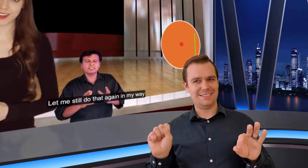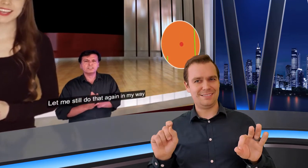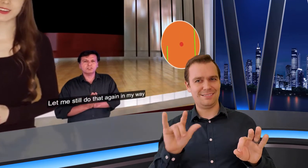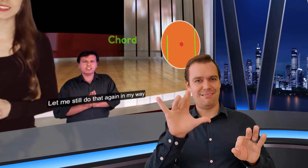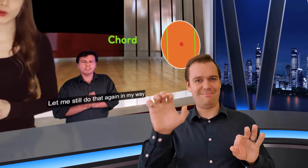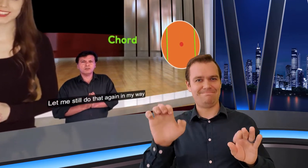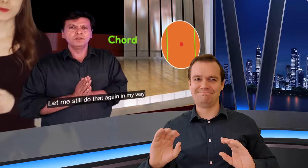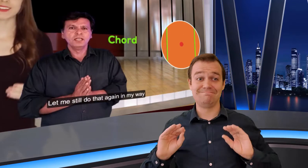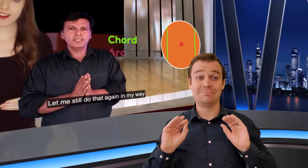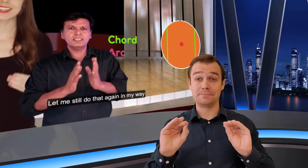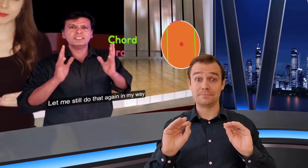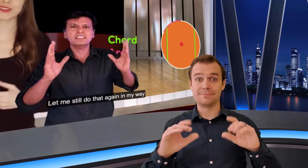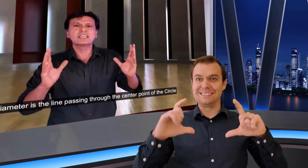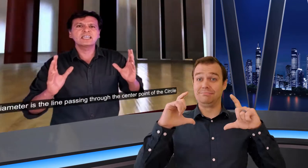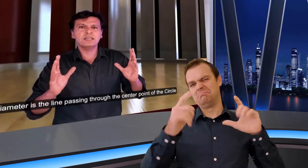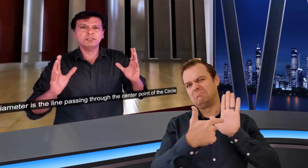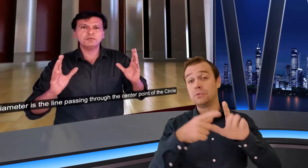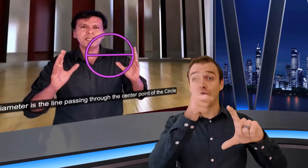Let me still do that again in my way